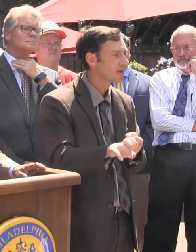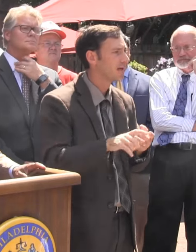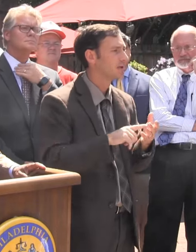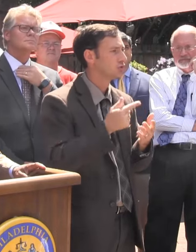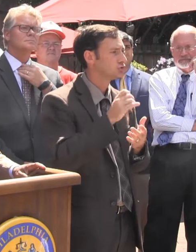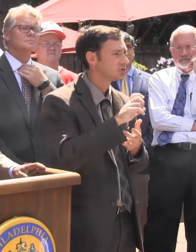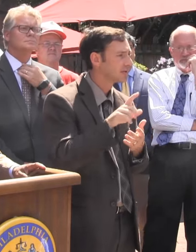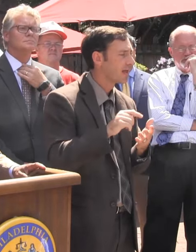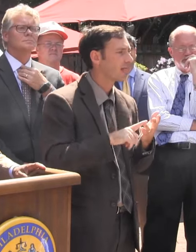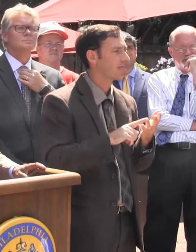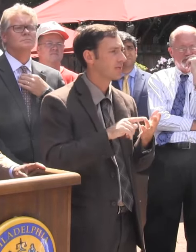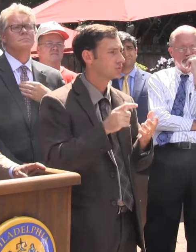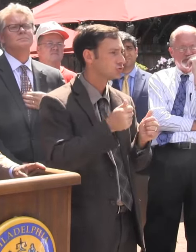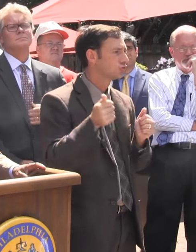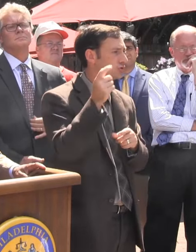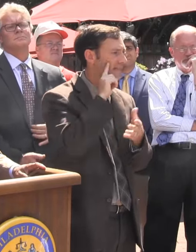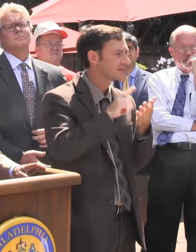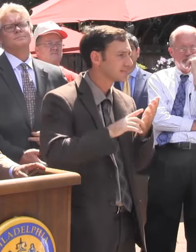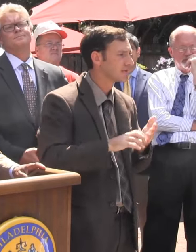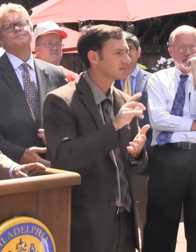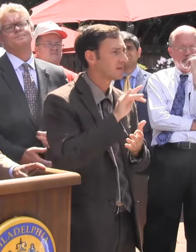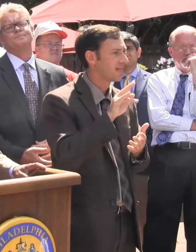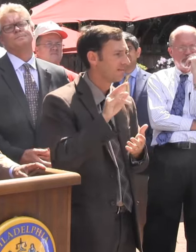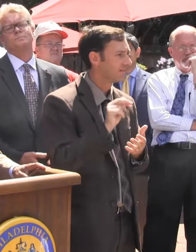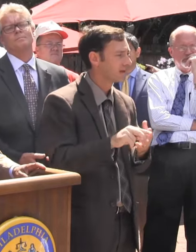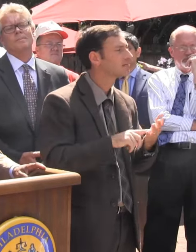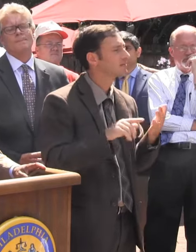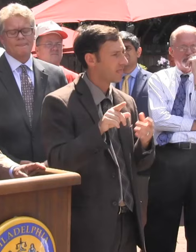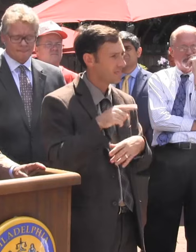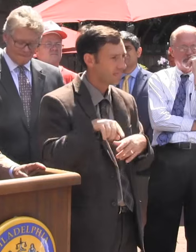Chief Inspector Sullivan, those are the kinds of things that they've been getting into and